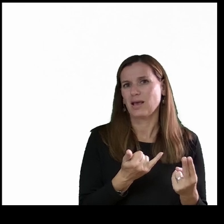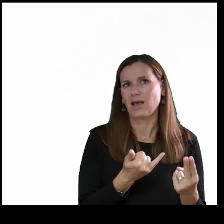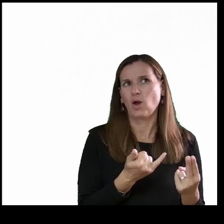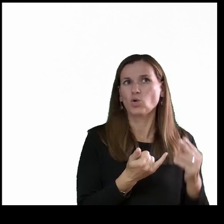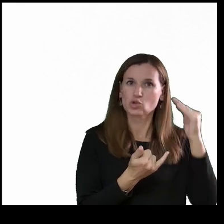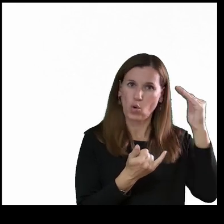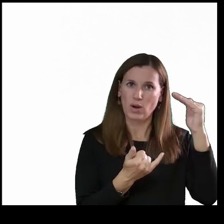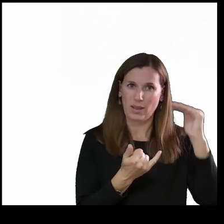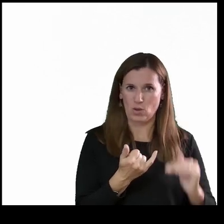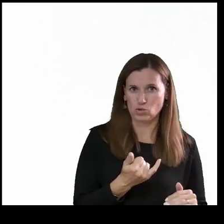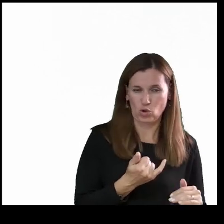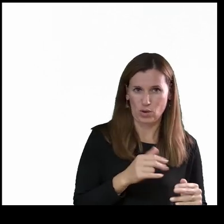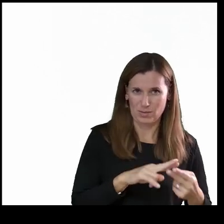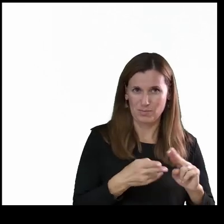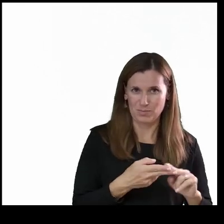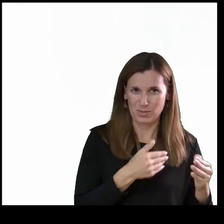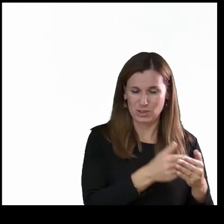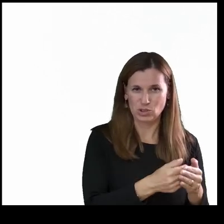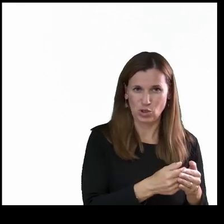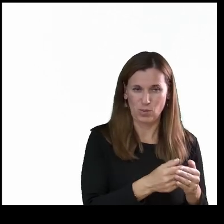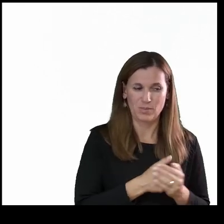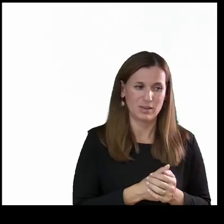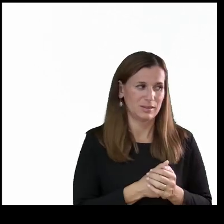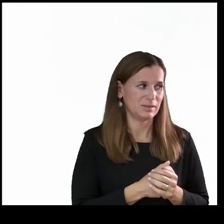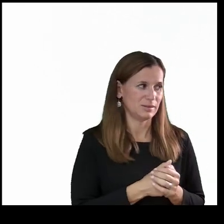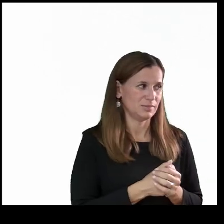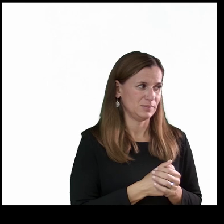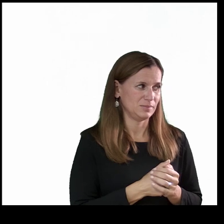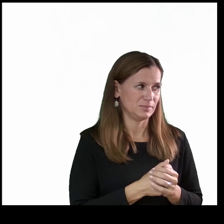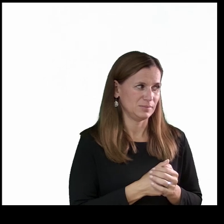The architectural view